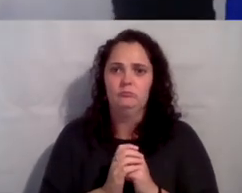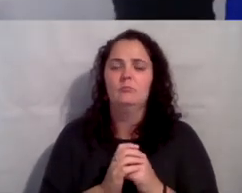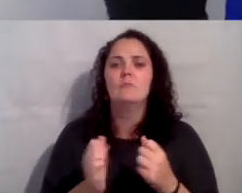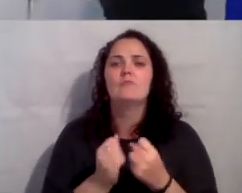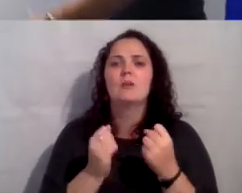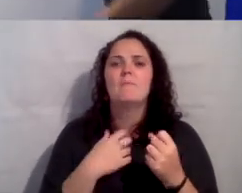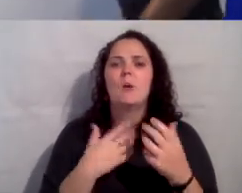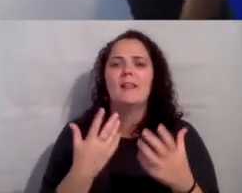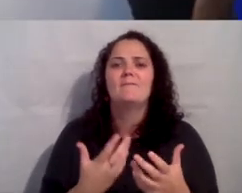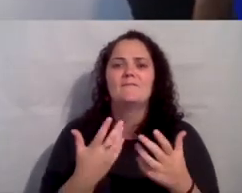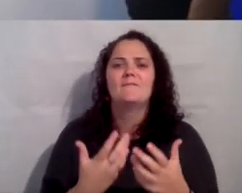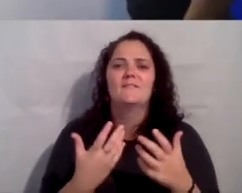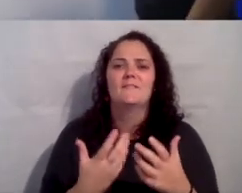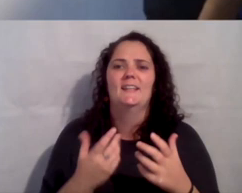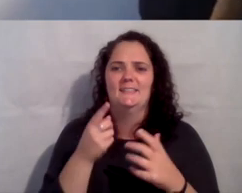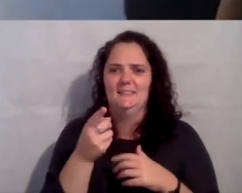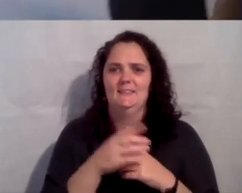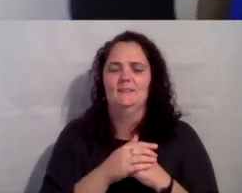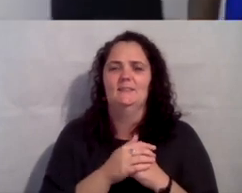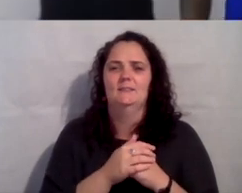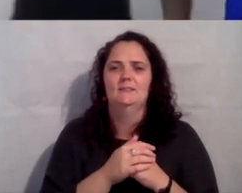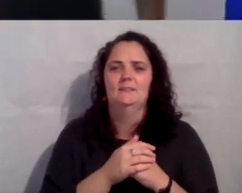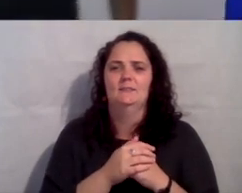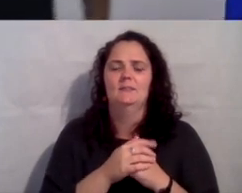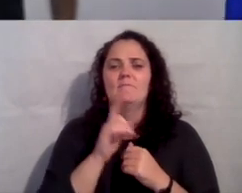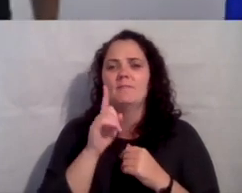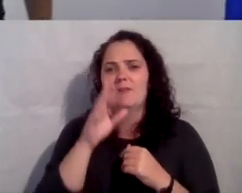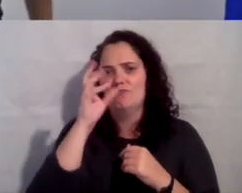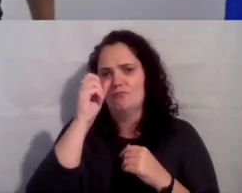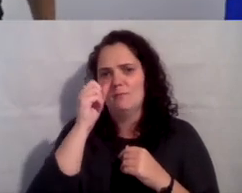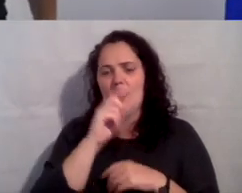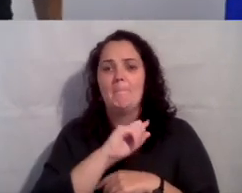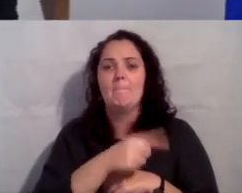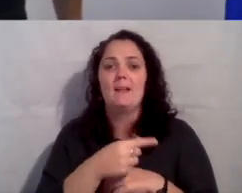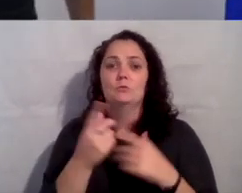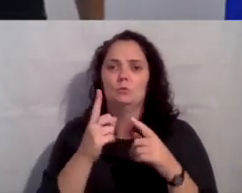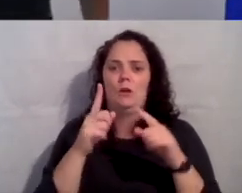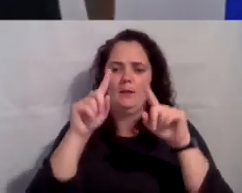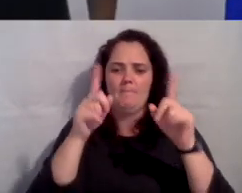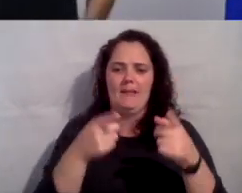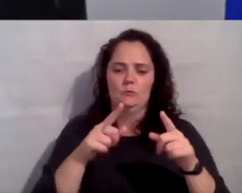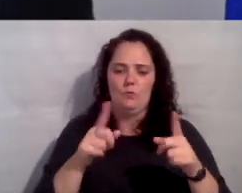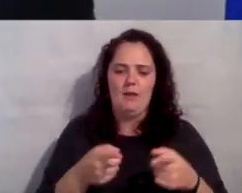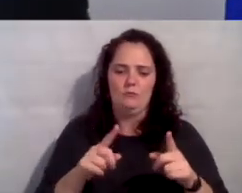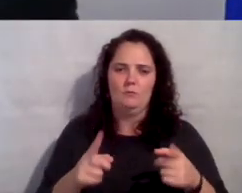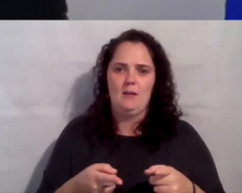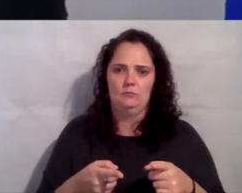those lines, bringing density but trying to work again in a convex motion rather than a concave motion